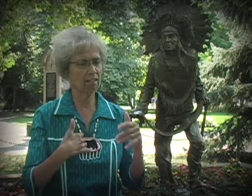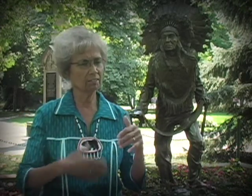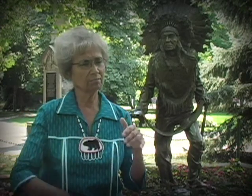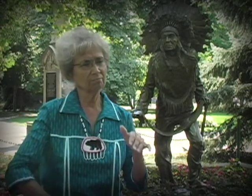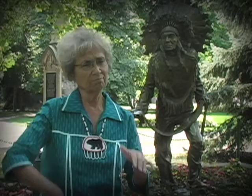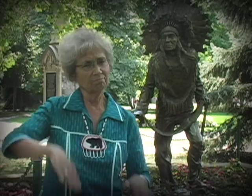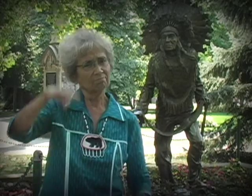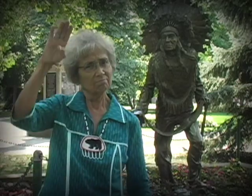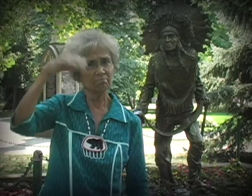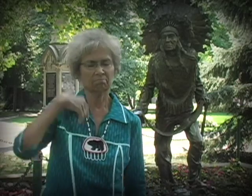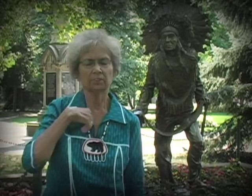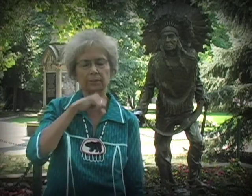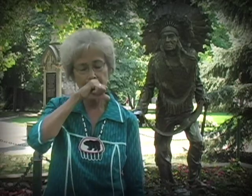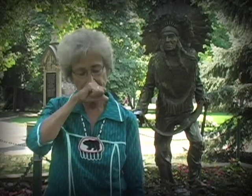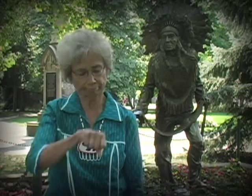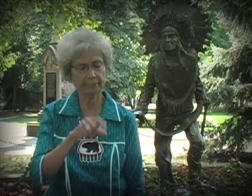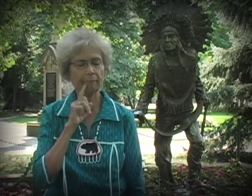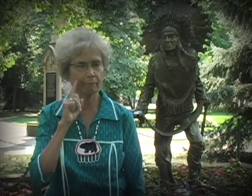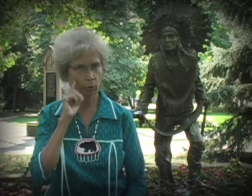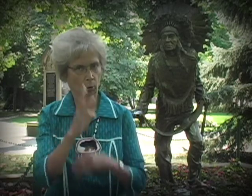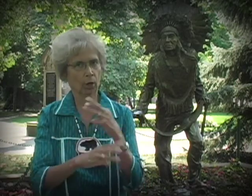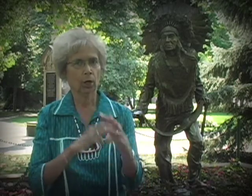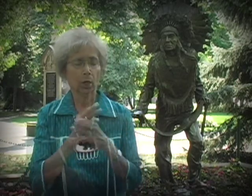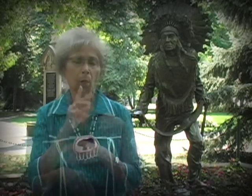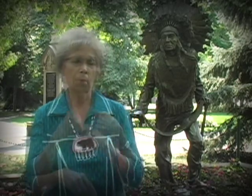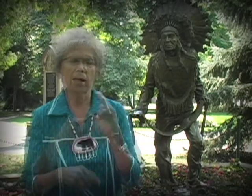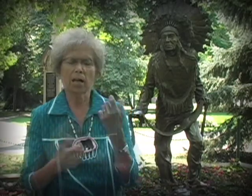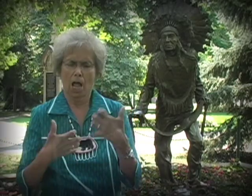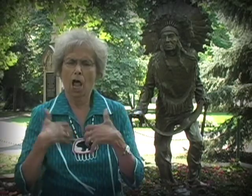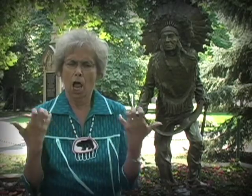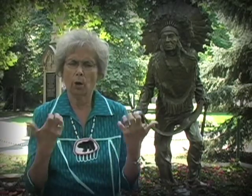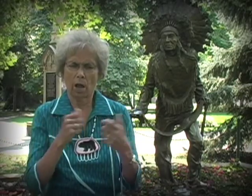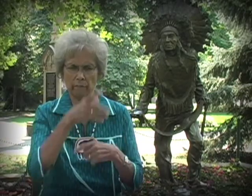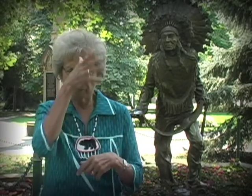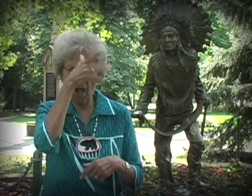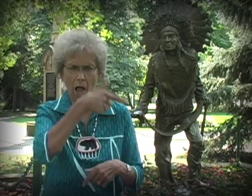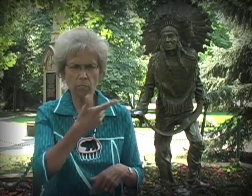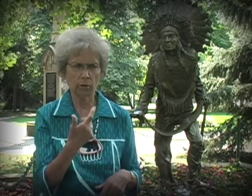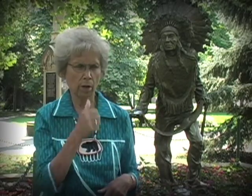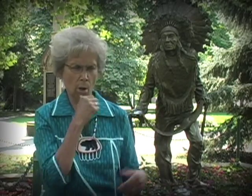I grew up loving the Deaf world, but I am angry with my father.